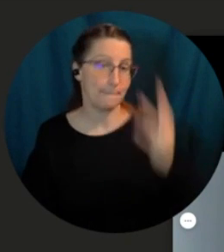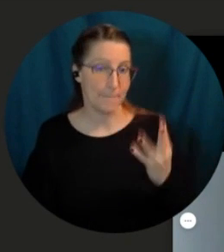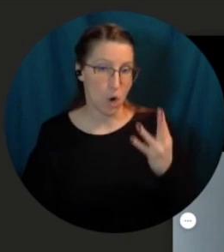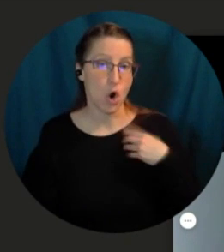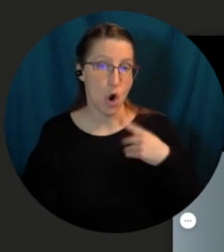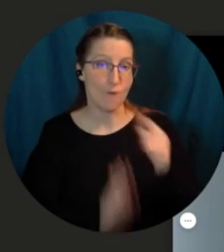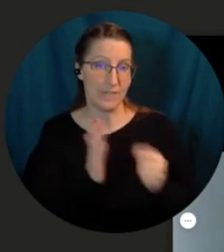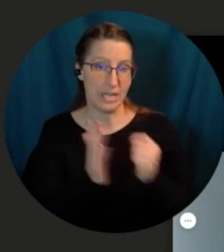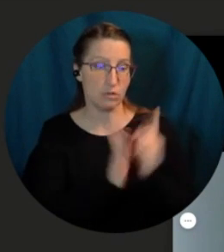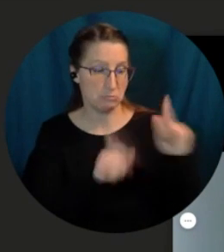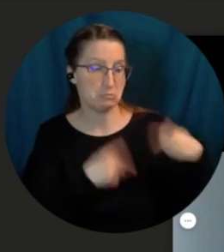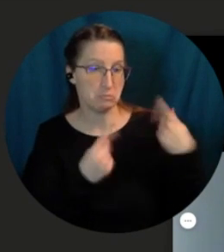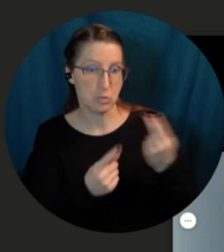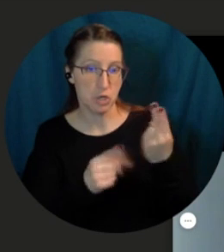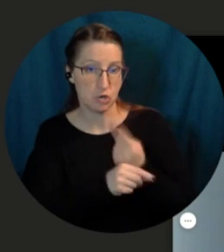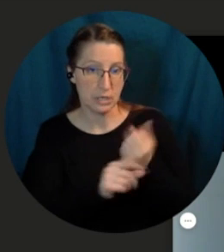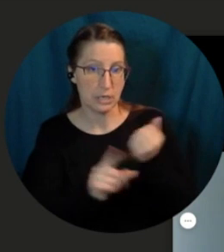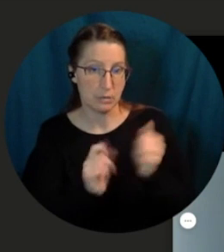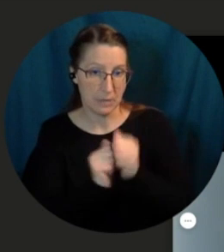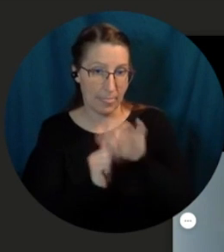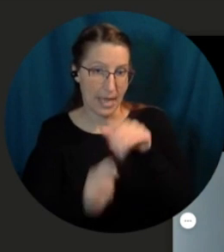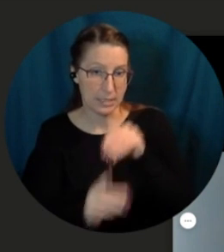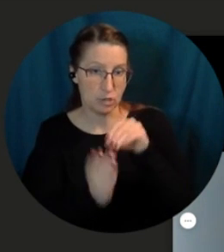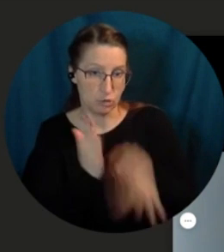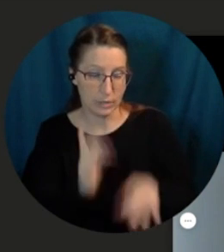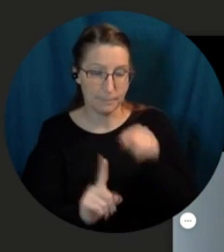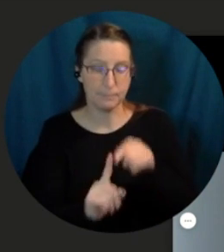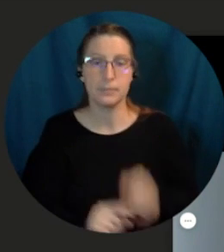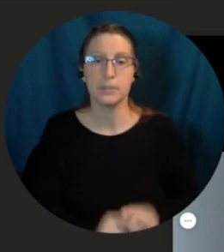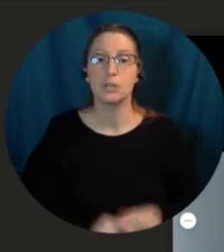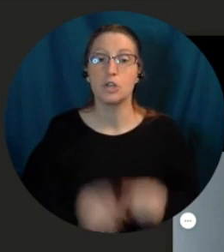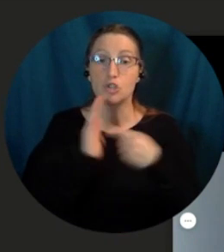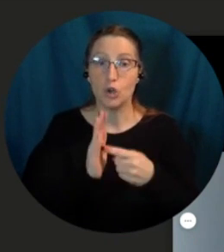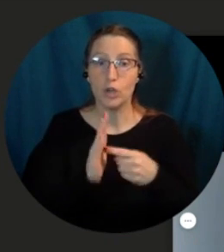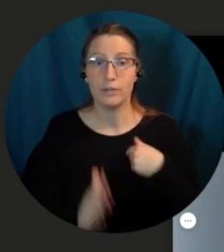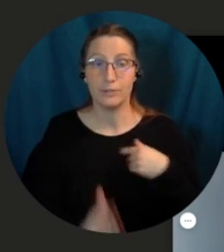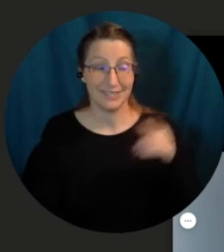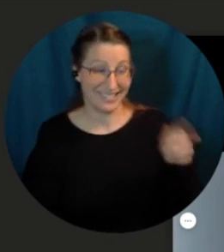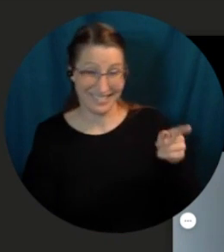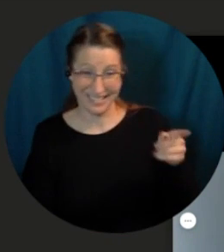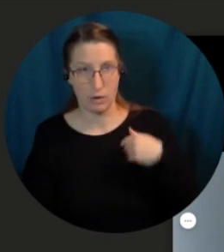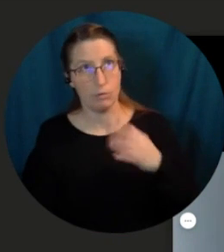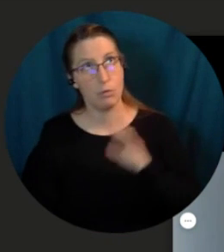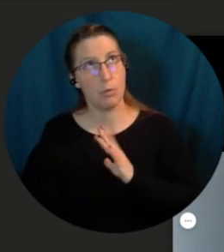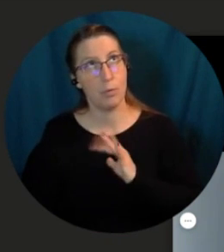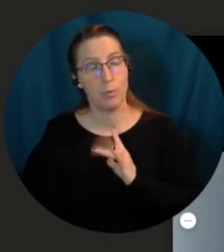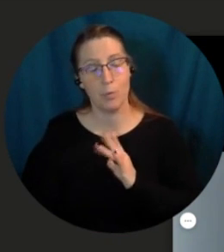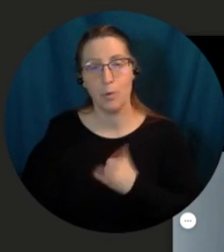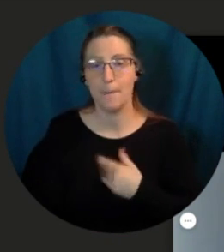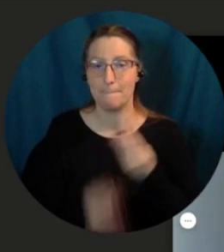We're going to show you the amazing materials that Kathee created for us to use along with this